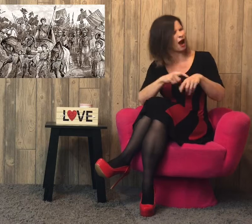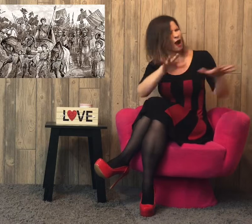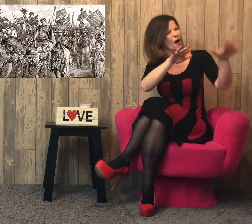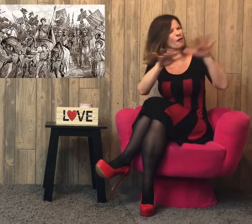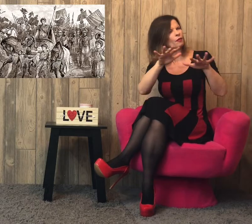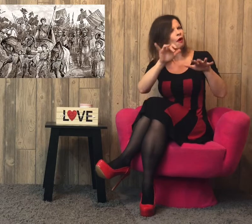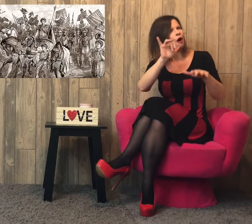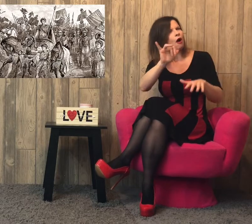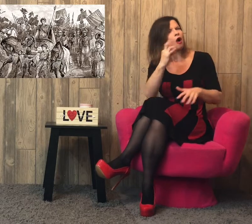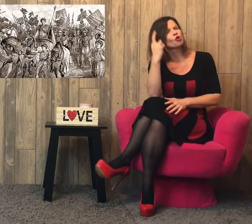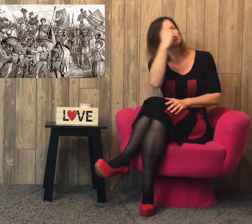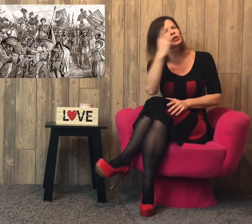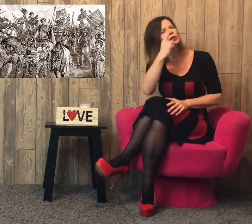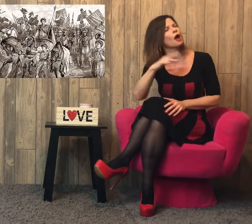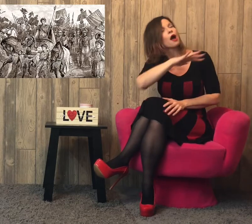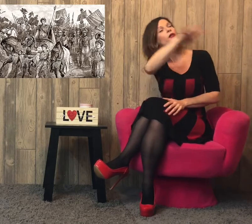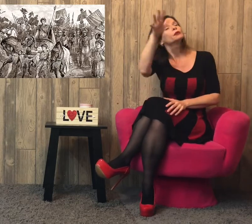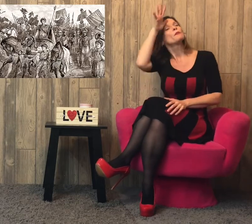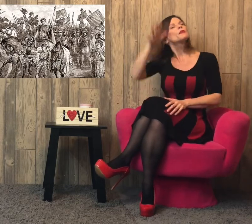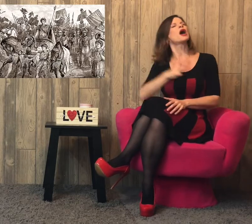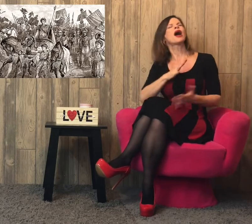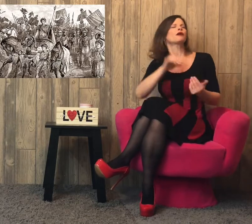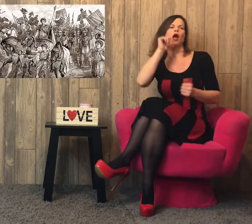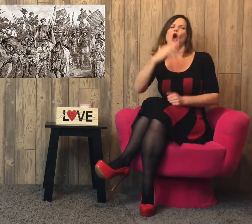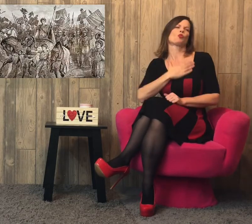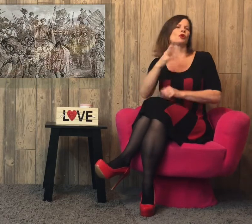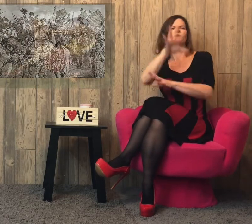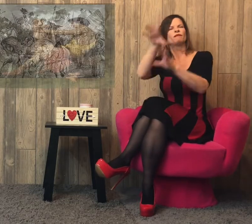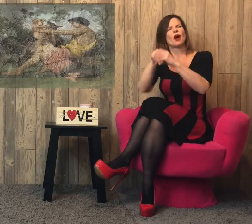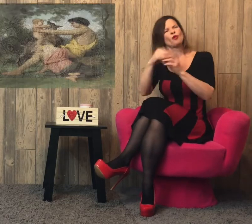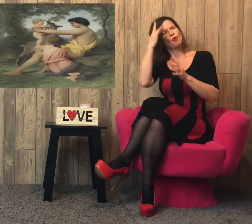he had a hard time recruiting men, due to the fact that many men were